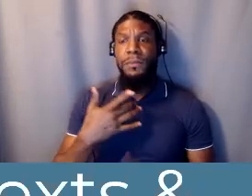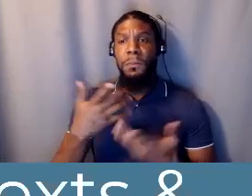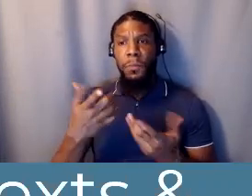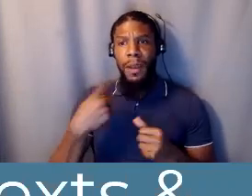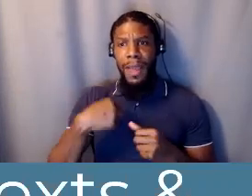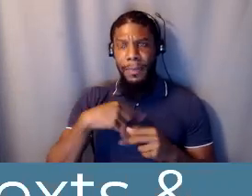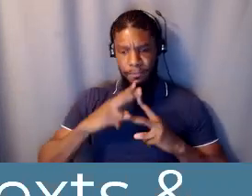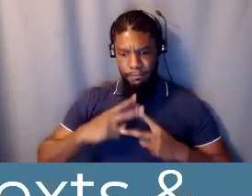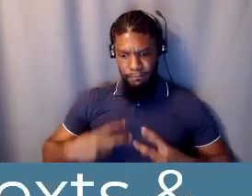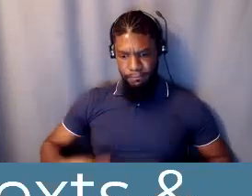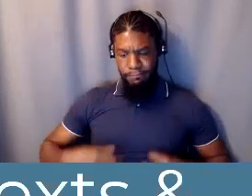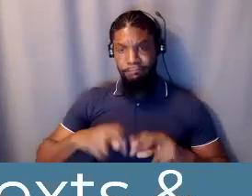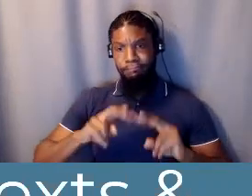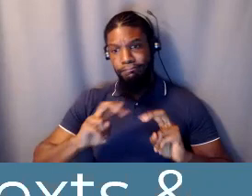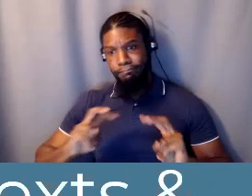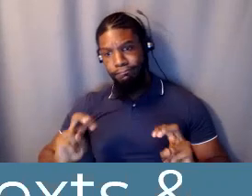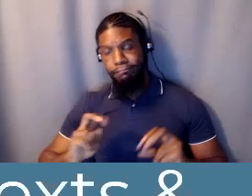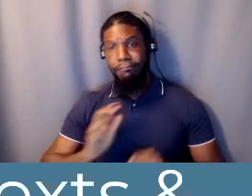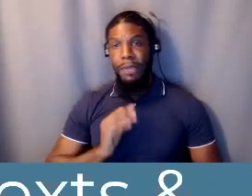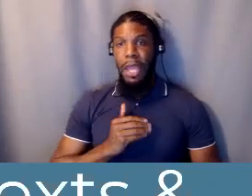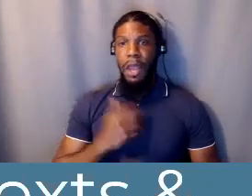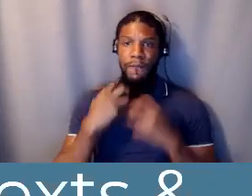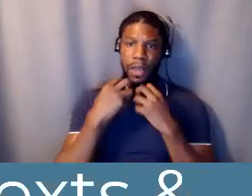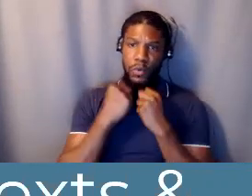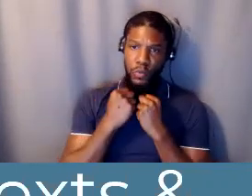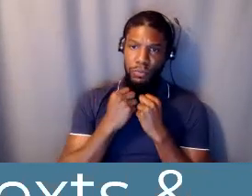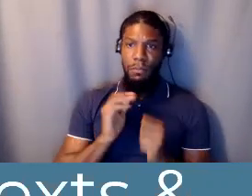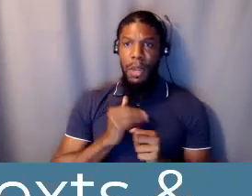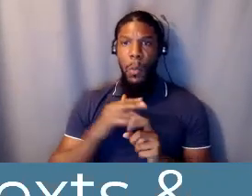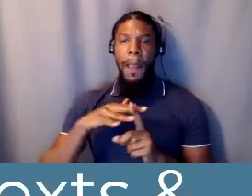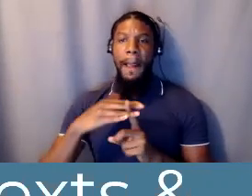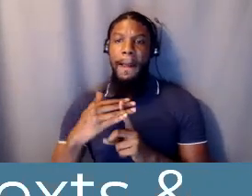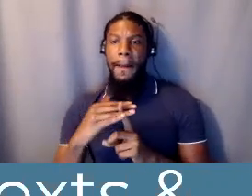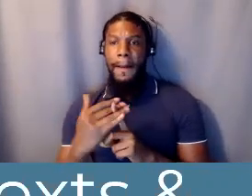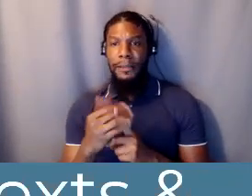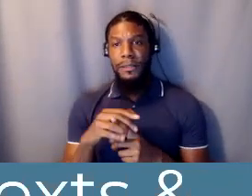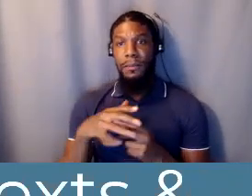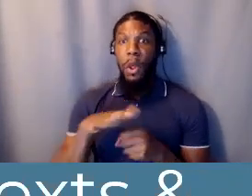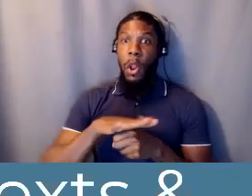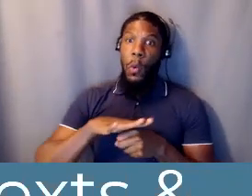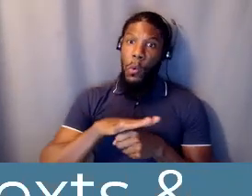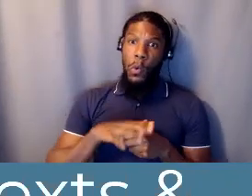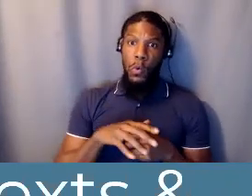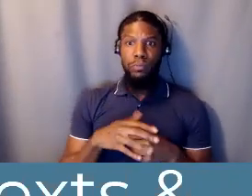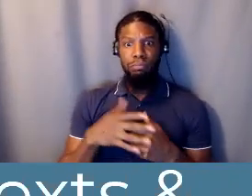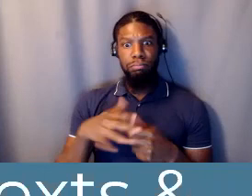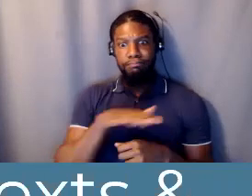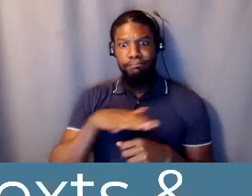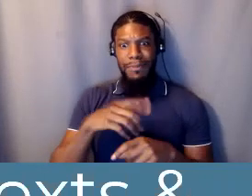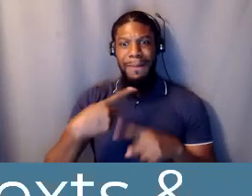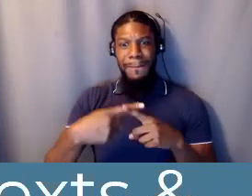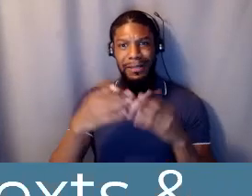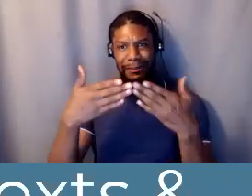what our contexts are, at both a local but also larger perspective.